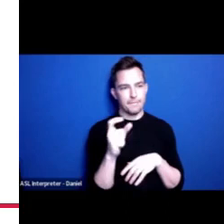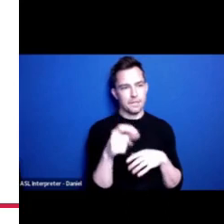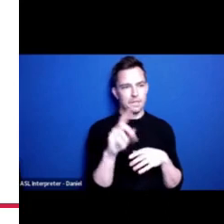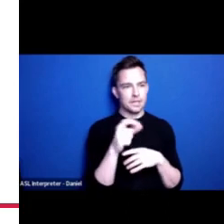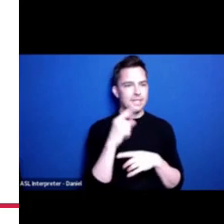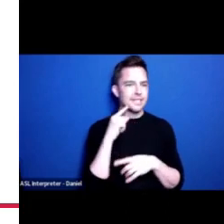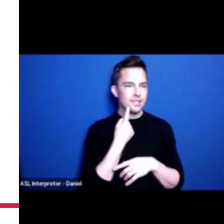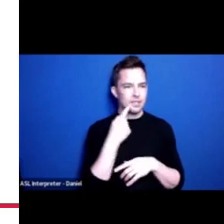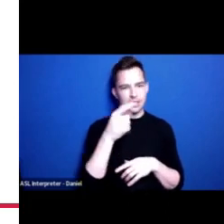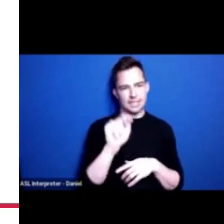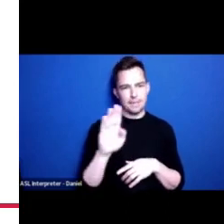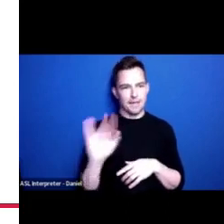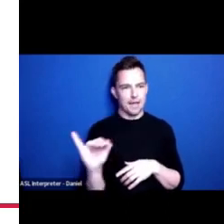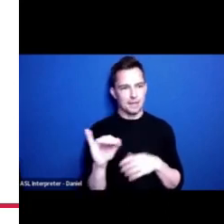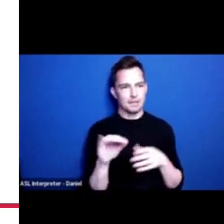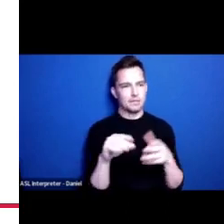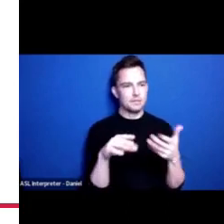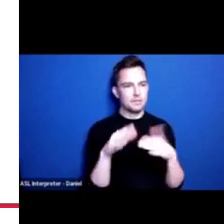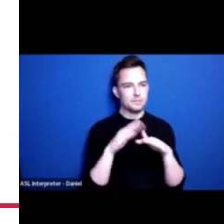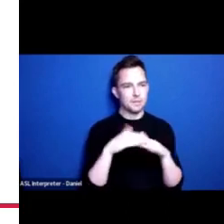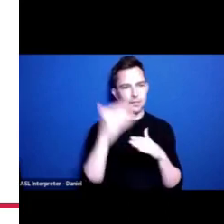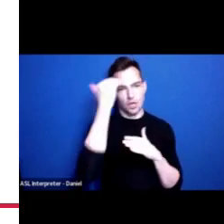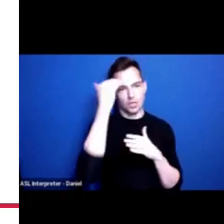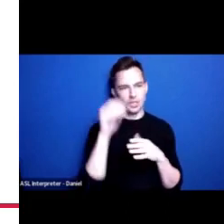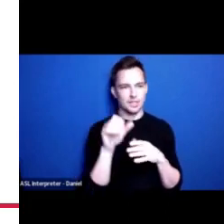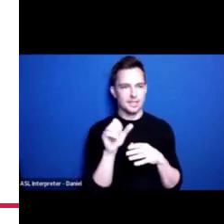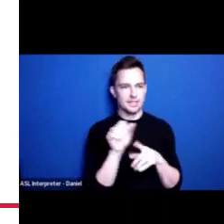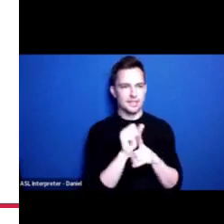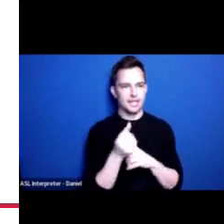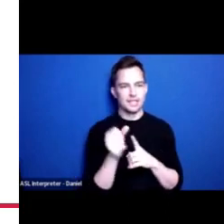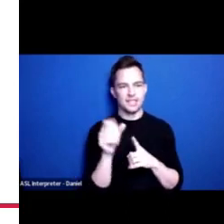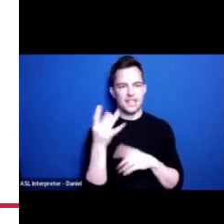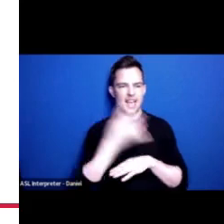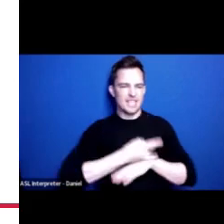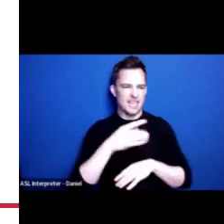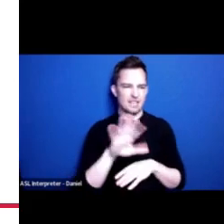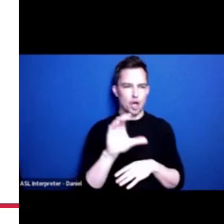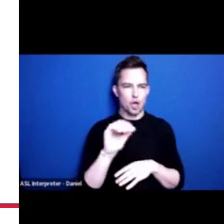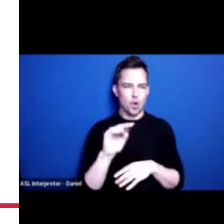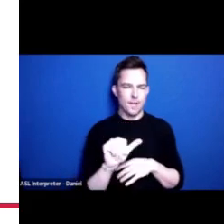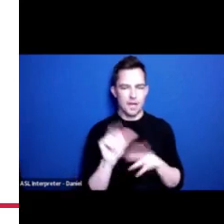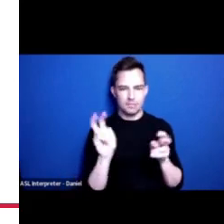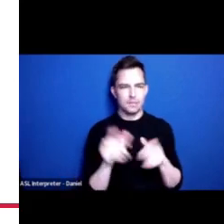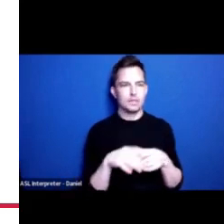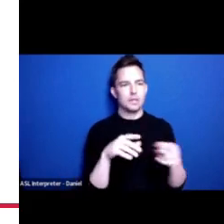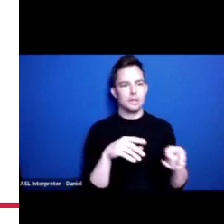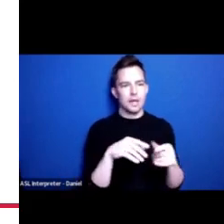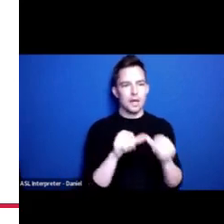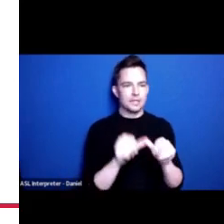injury. I was in a minimally conscious state, better known as a coma for approximately eight days. Also sustained some pretty significant orthopedic injuries,